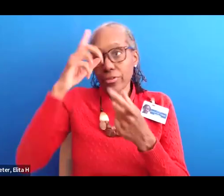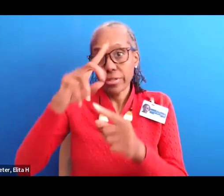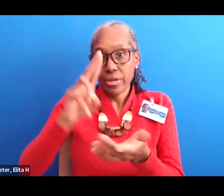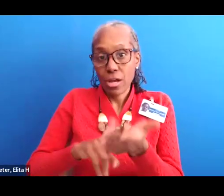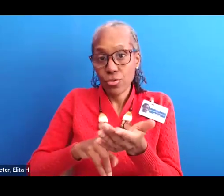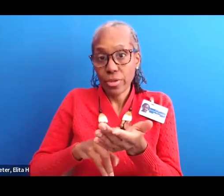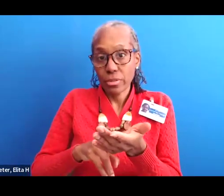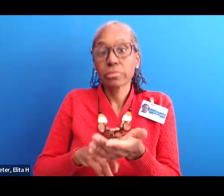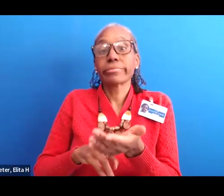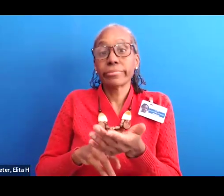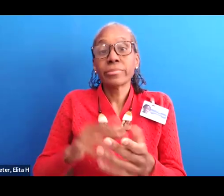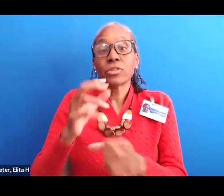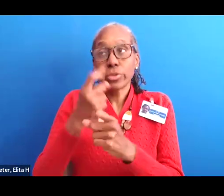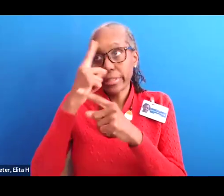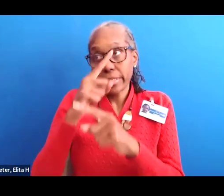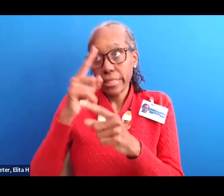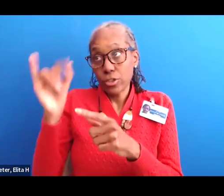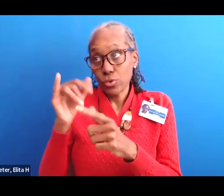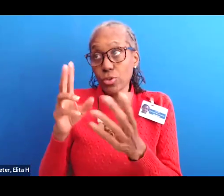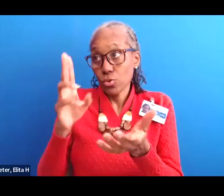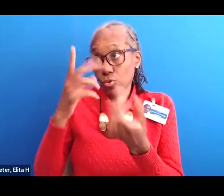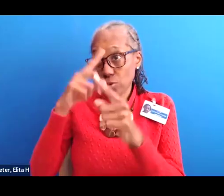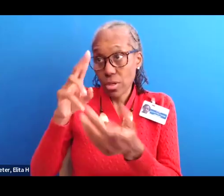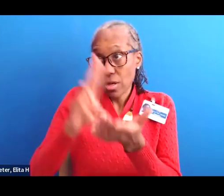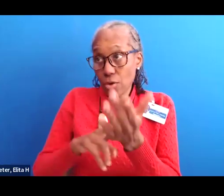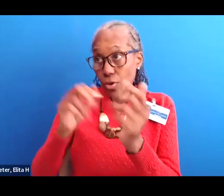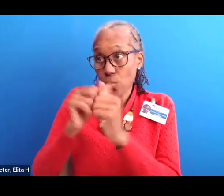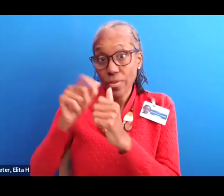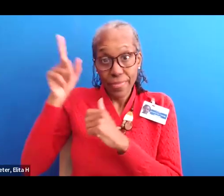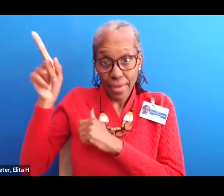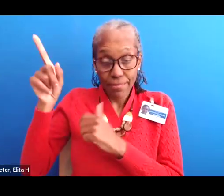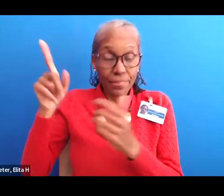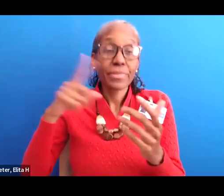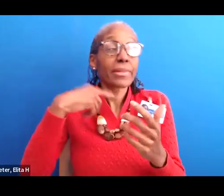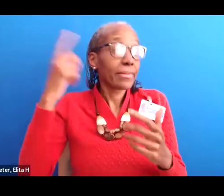When you get insurance, you have a contract with that insurer and they will tell you what they cover.